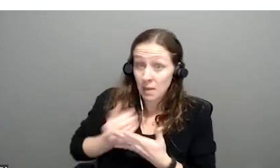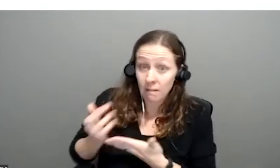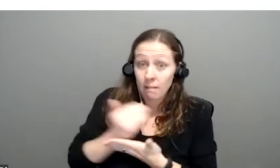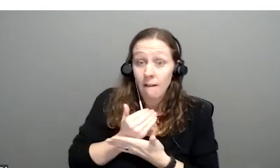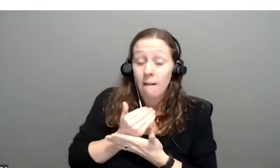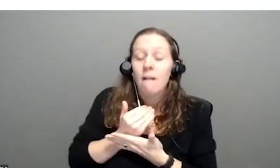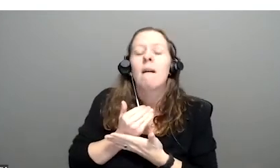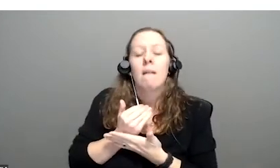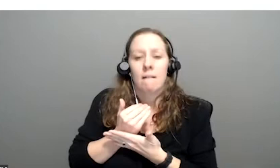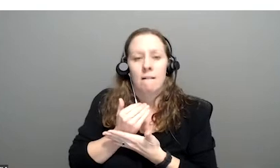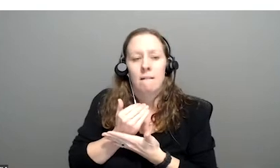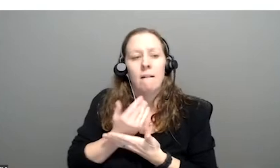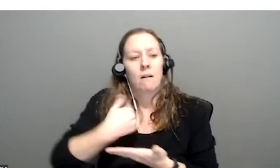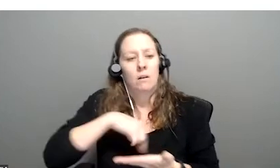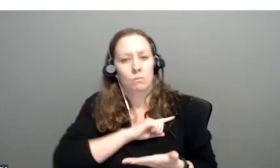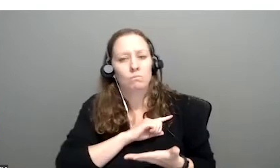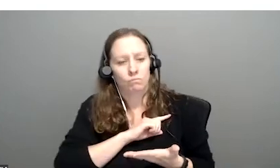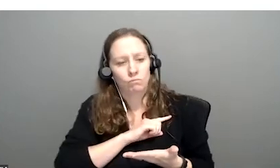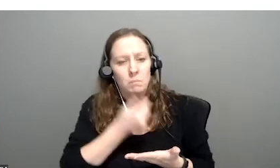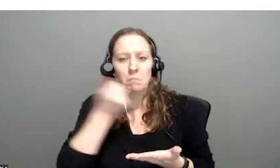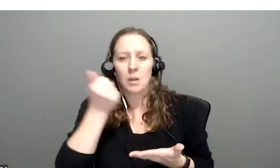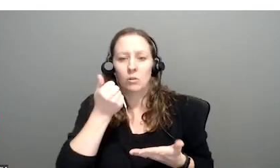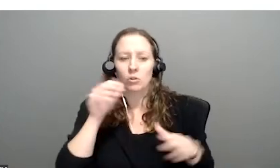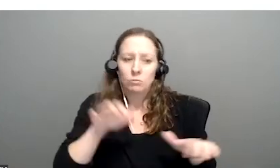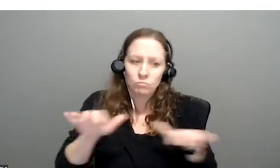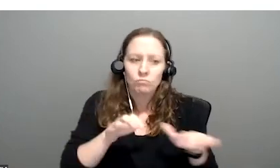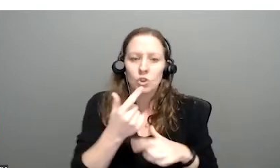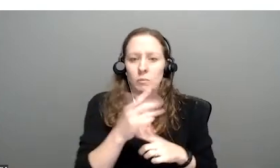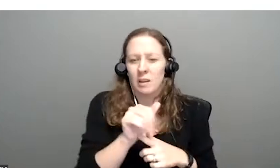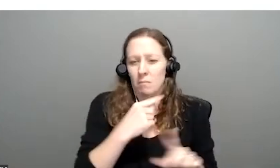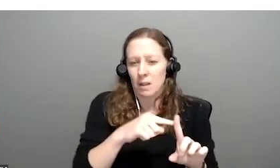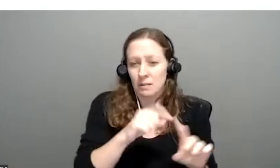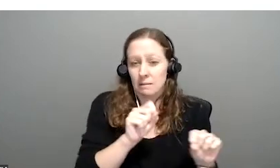and as this diagram illustrates, many of the benefits of GBA+ that I discussed earlier in the